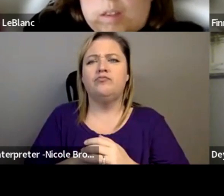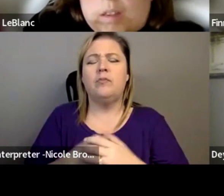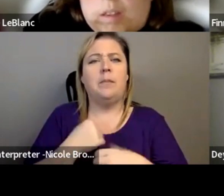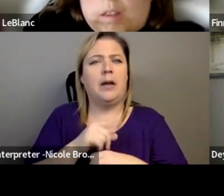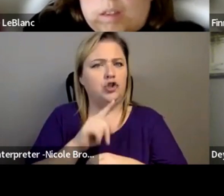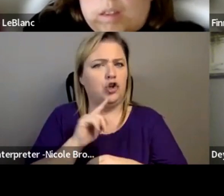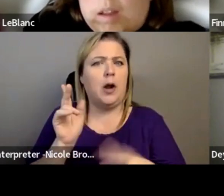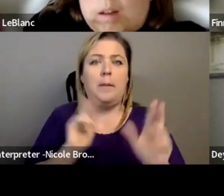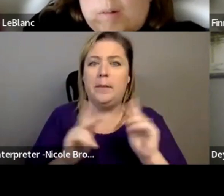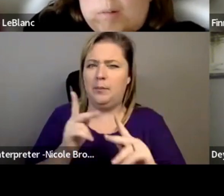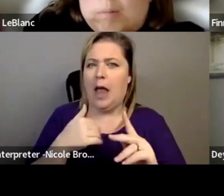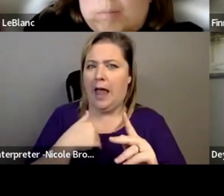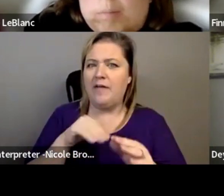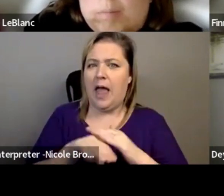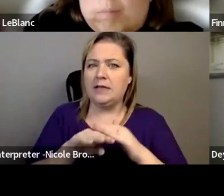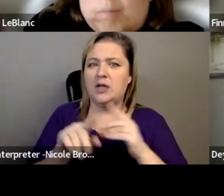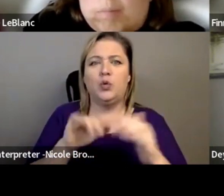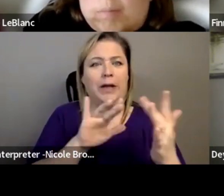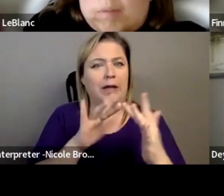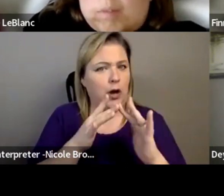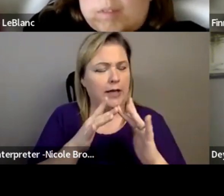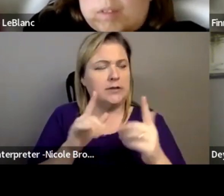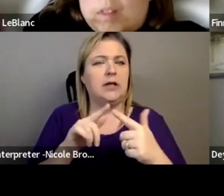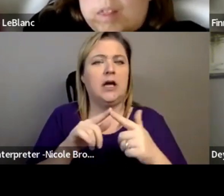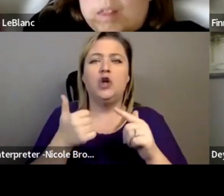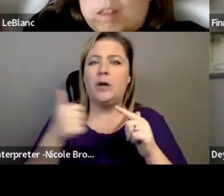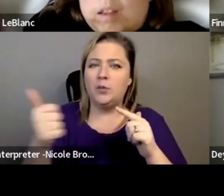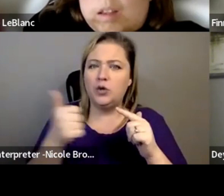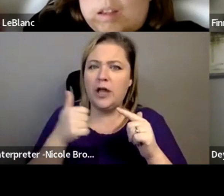people have access to the internet, they have access to transportation, that they have